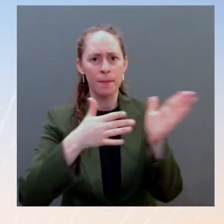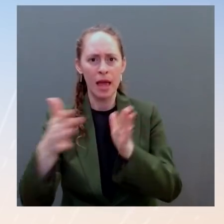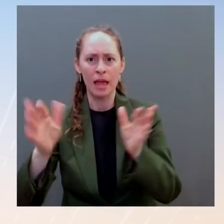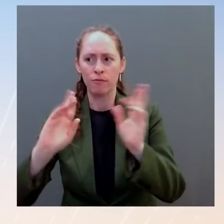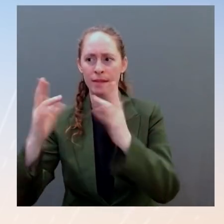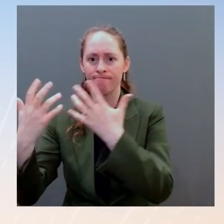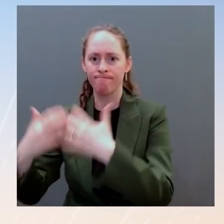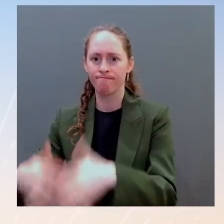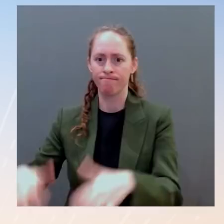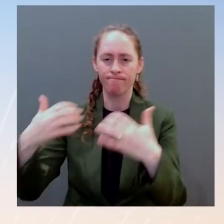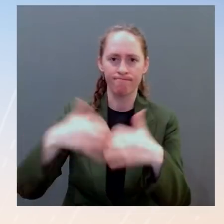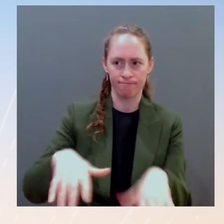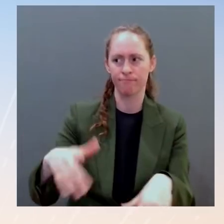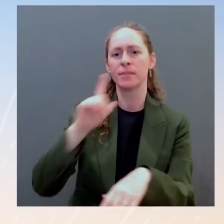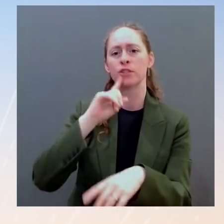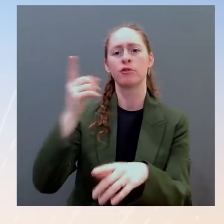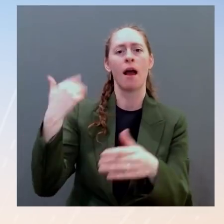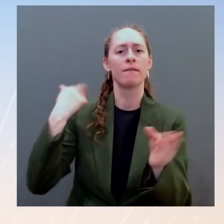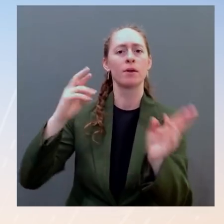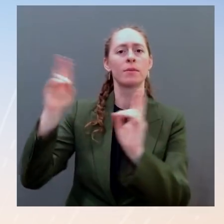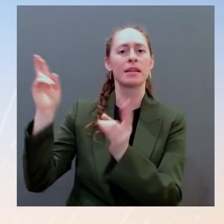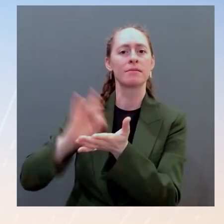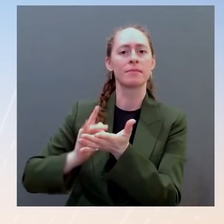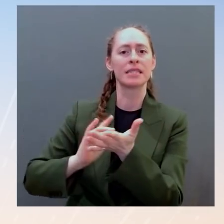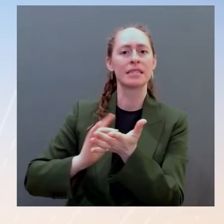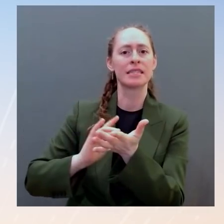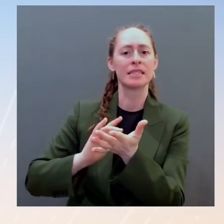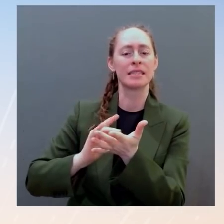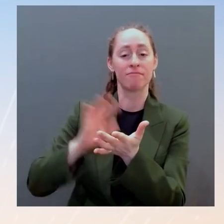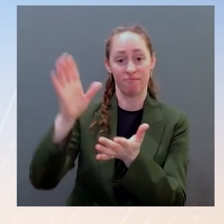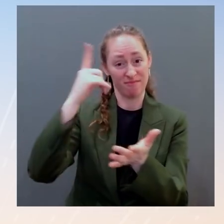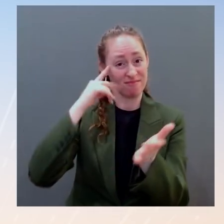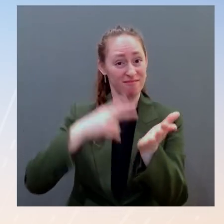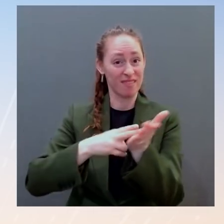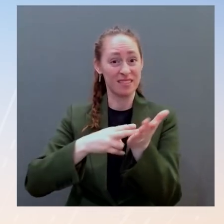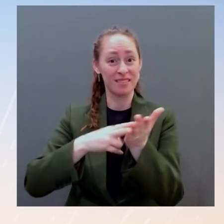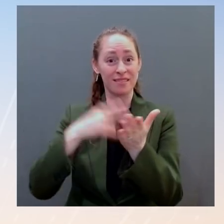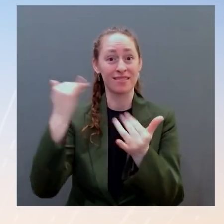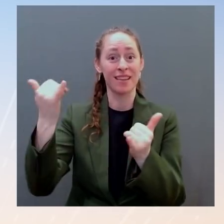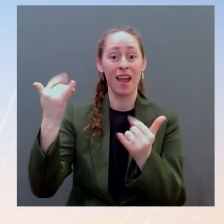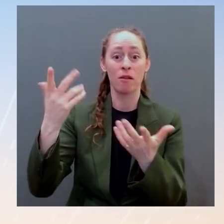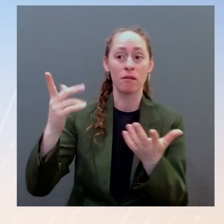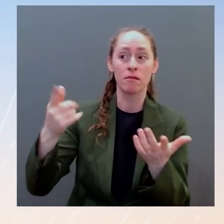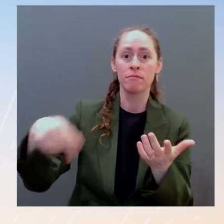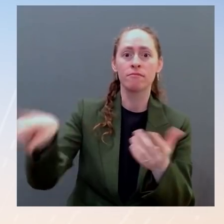Ms. Psaki: Sure. Well, part of it is even people who are eligible are not taking advantage of the fact that they're eligible.